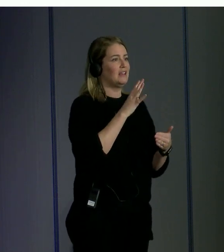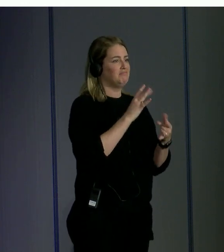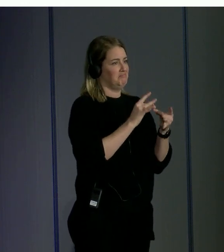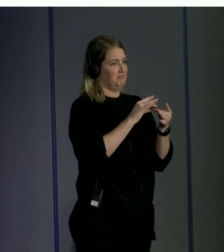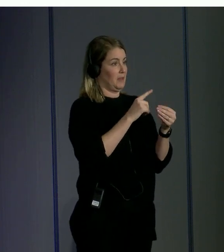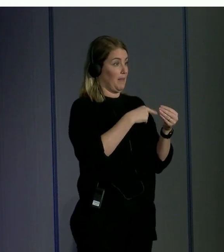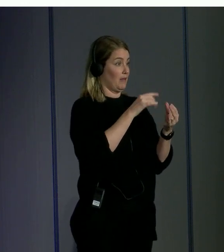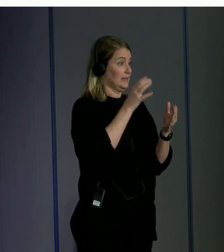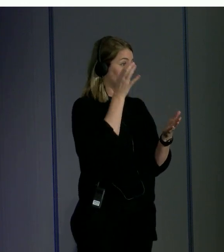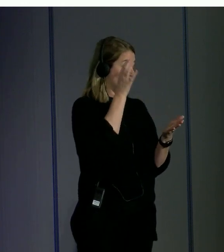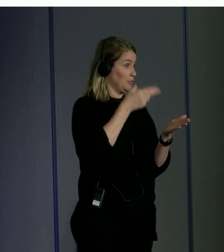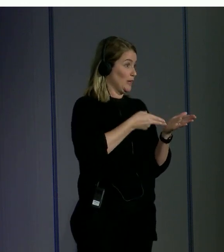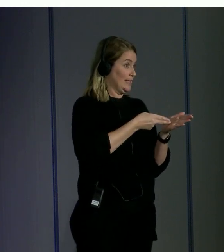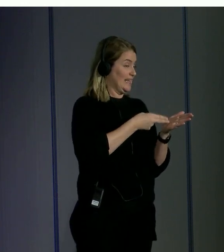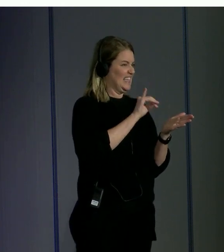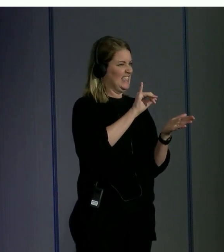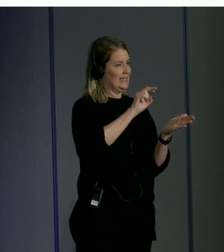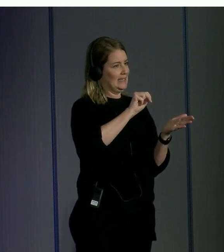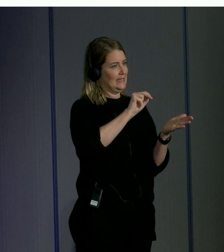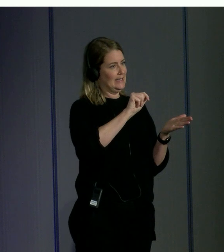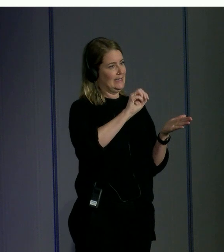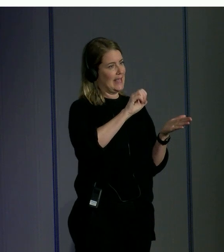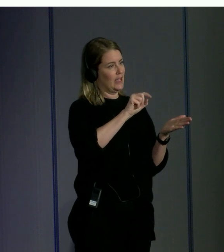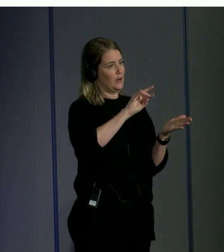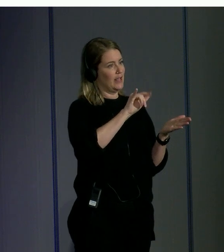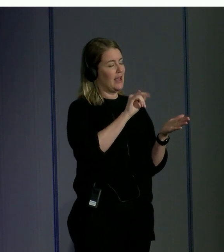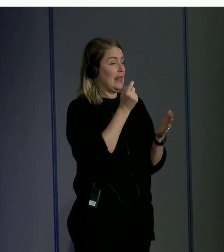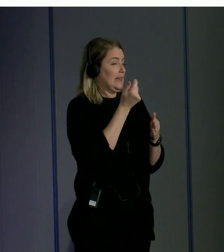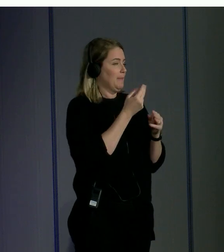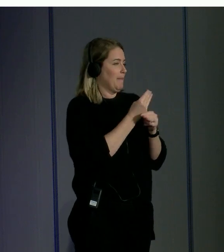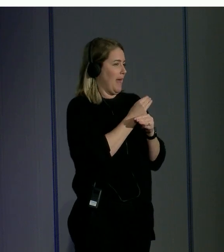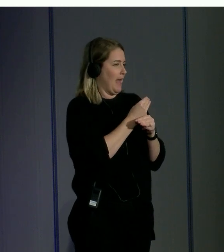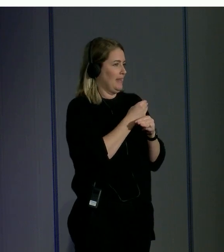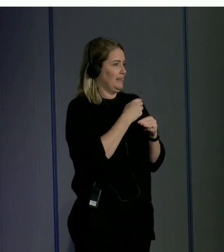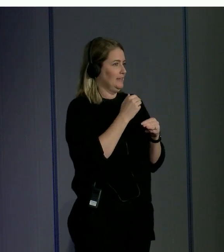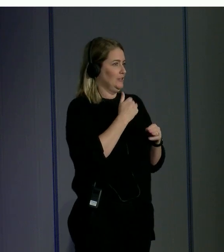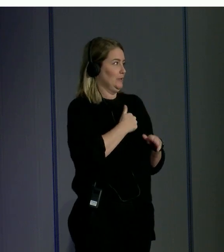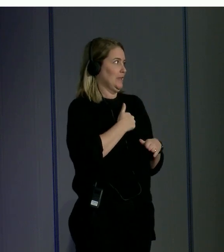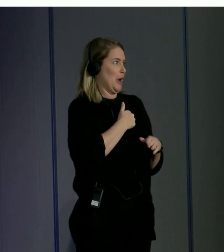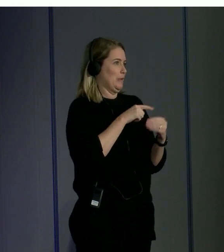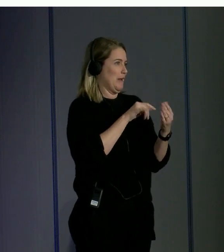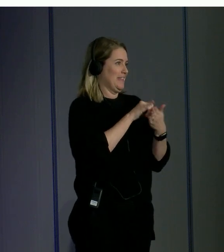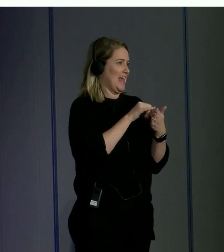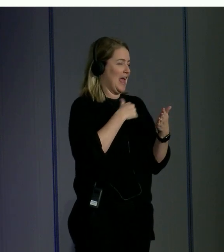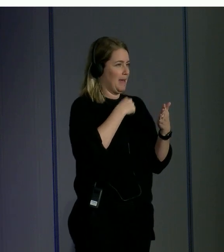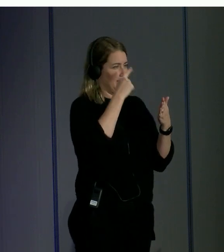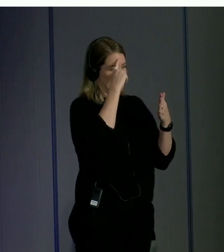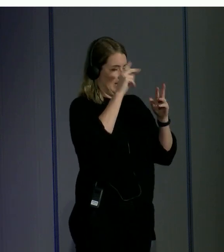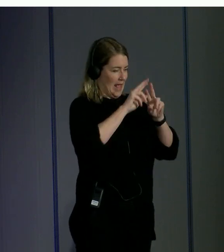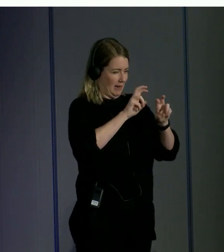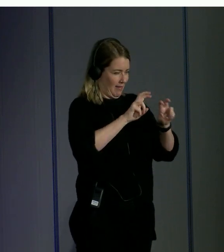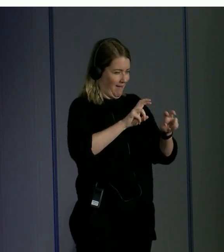I'm going to do a really, really little bit of math at some point. I'm sorry about that. I'm analytical. I can't help it.